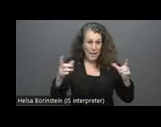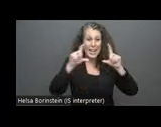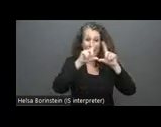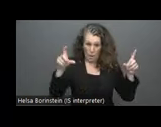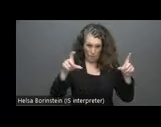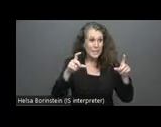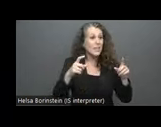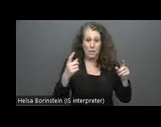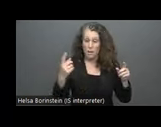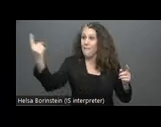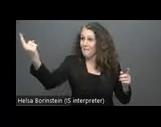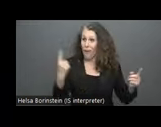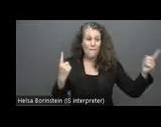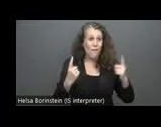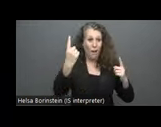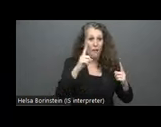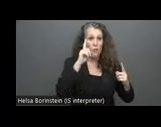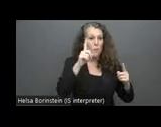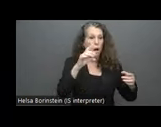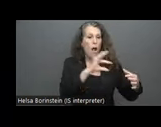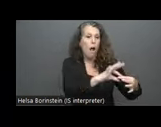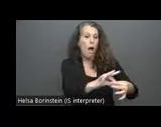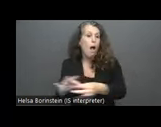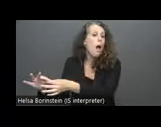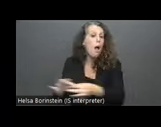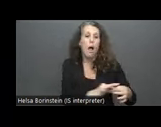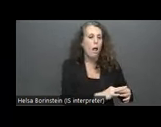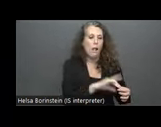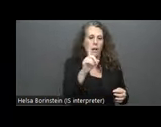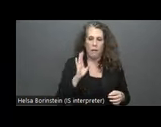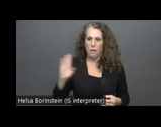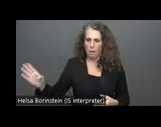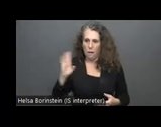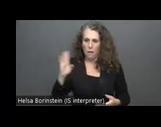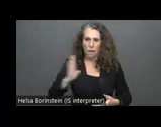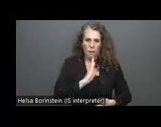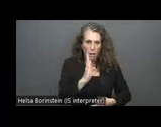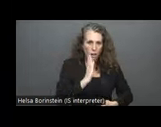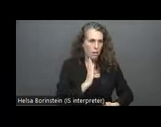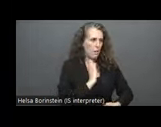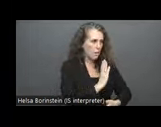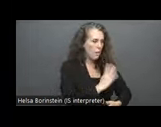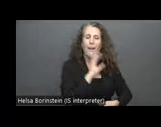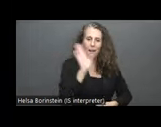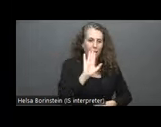do the security platform to parametric articles on the collaborate, the work of a company